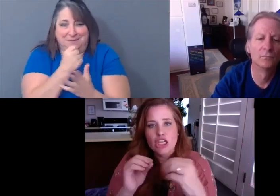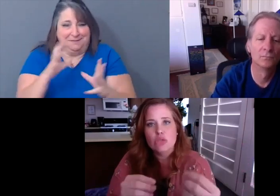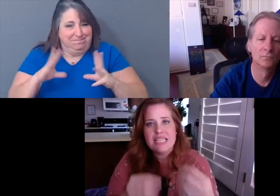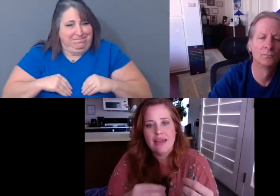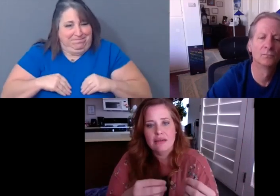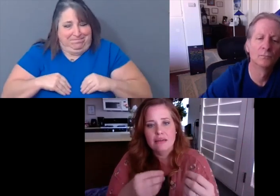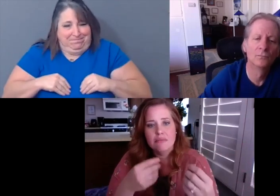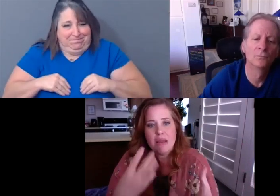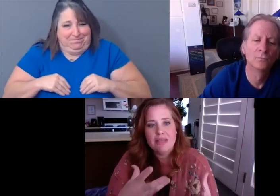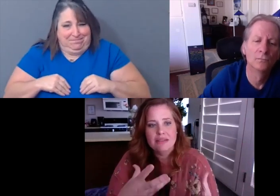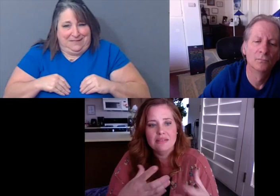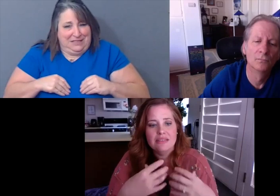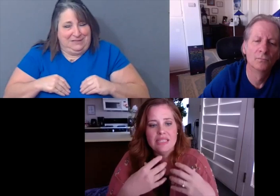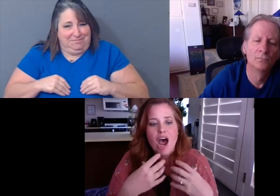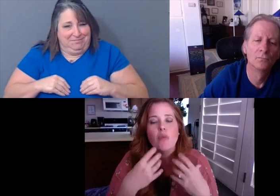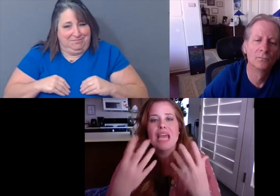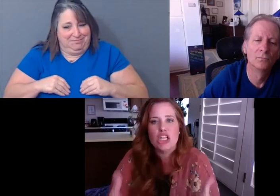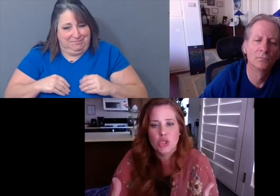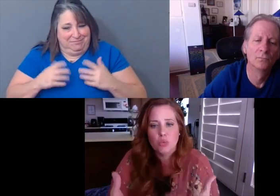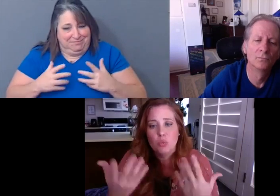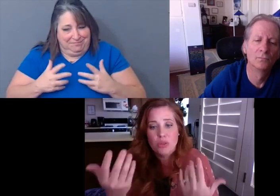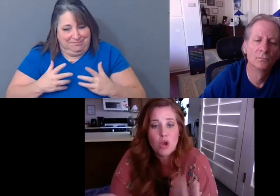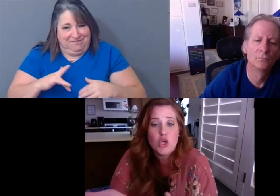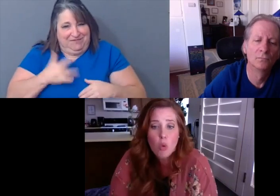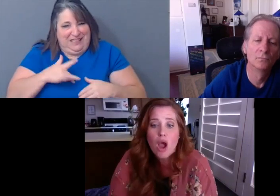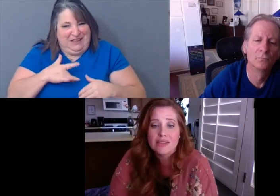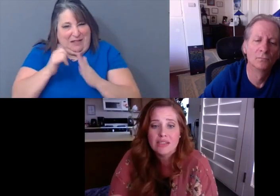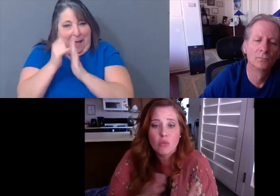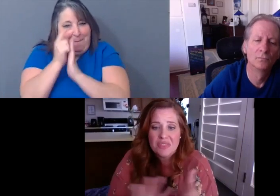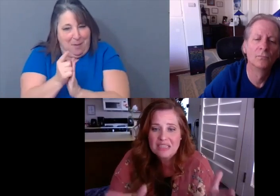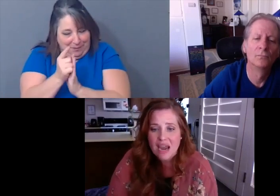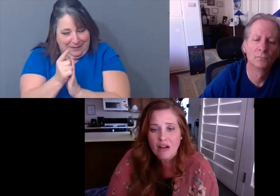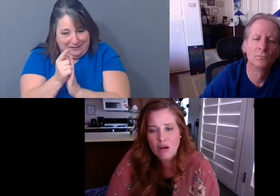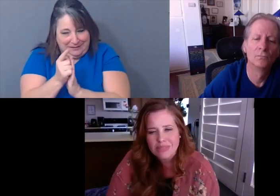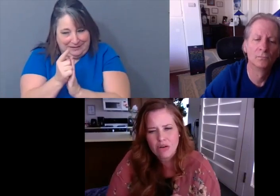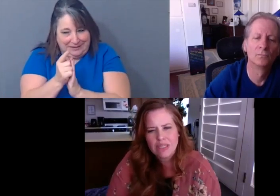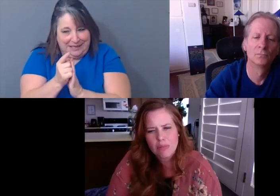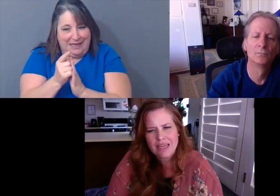And use it maybe to help get you with what you want when things kind of calm down a little bit.